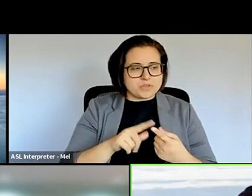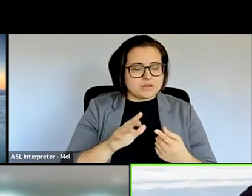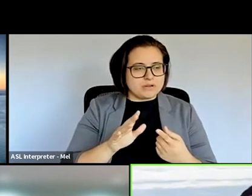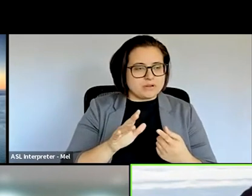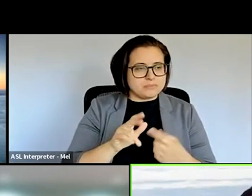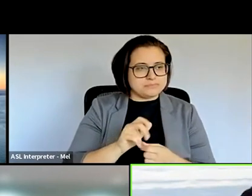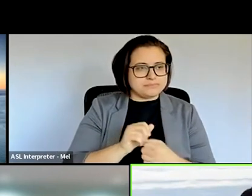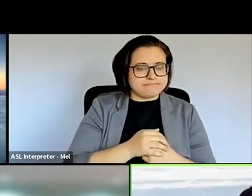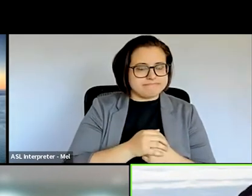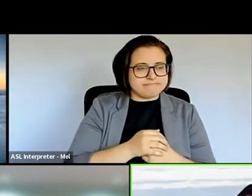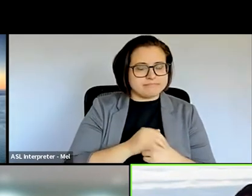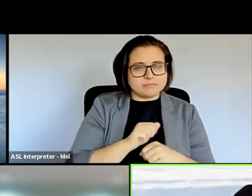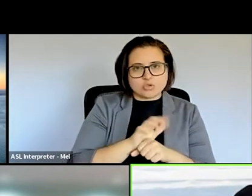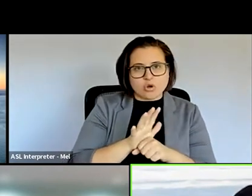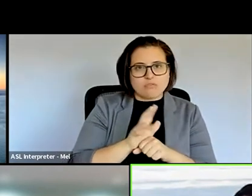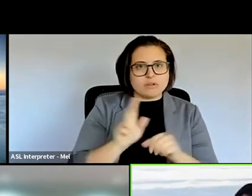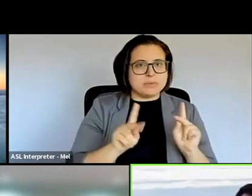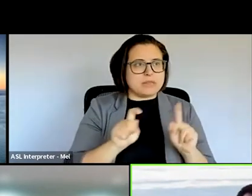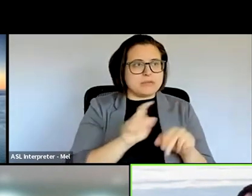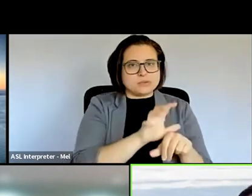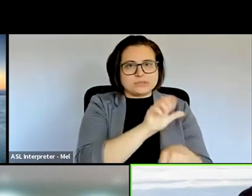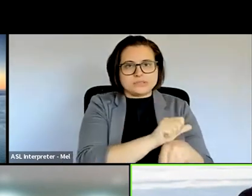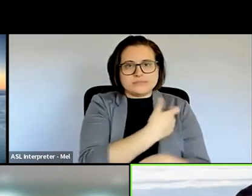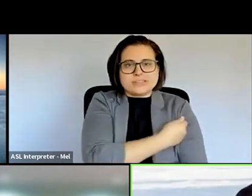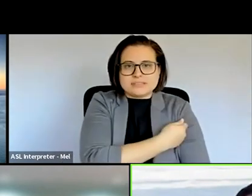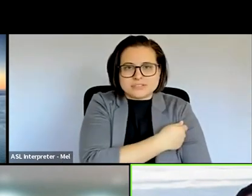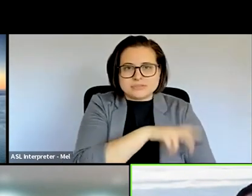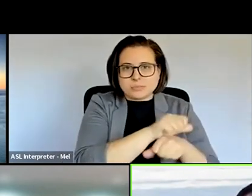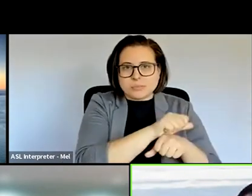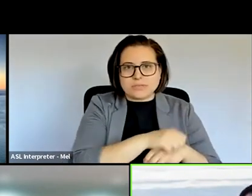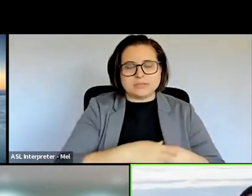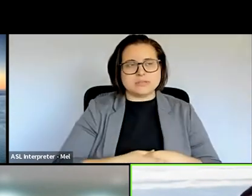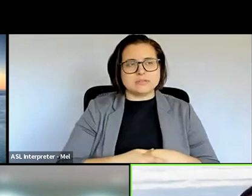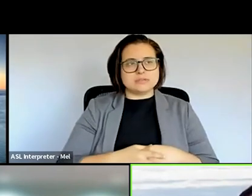people have to make appointments to get their vaccination, there are lots of people who cannot